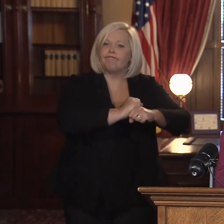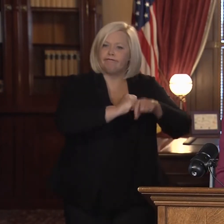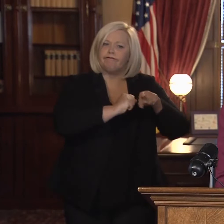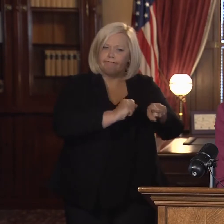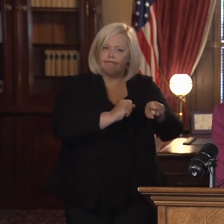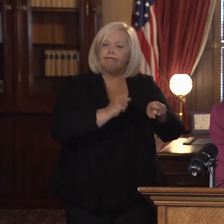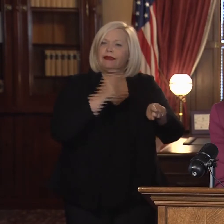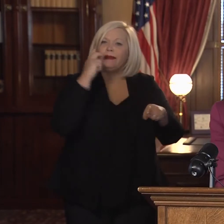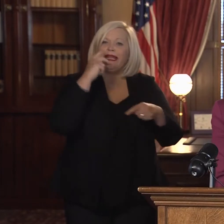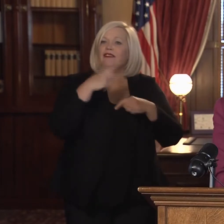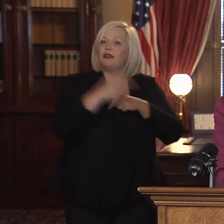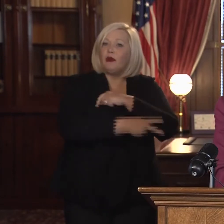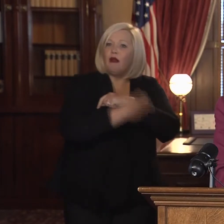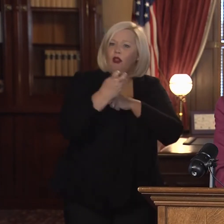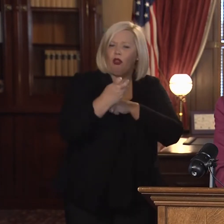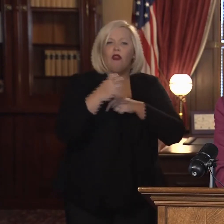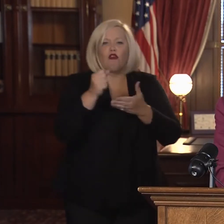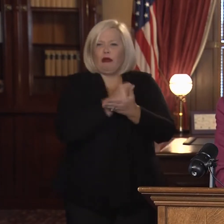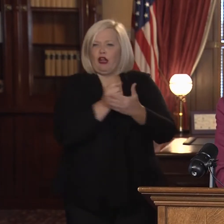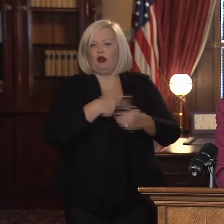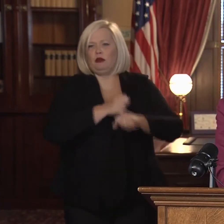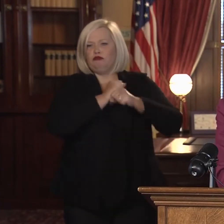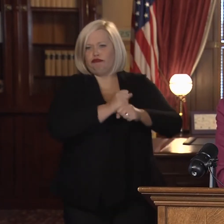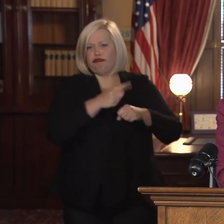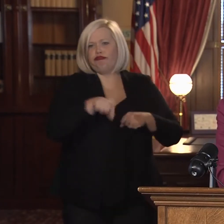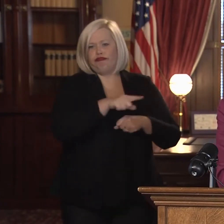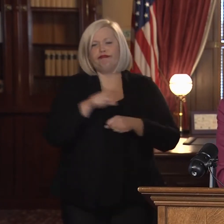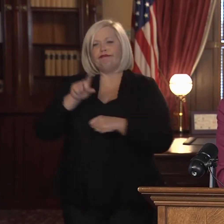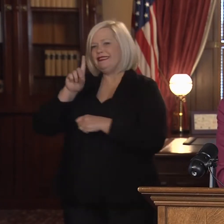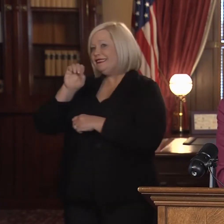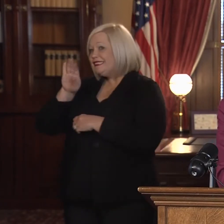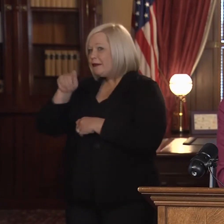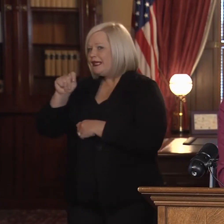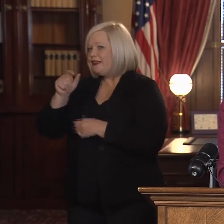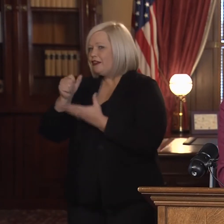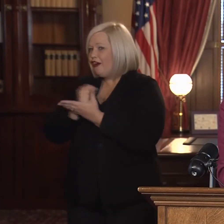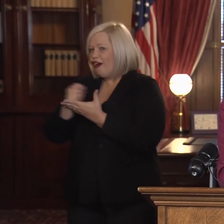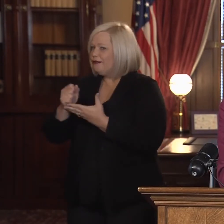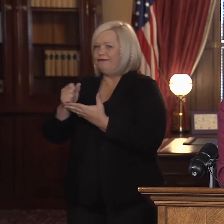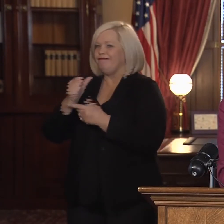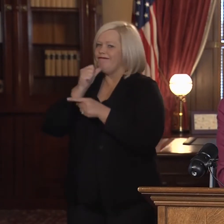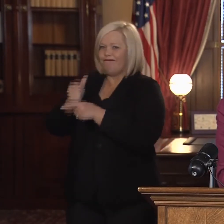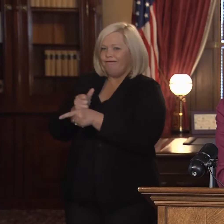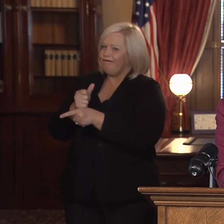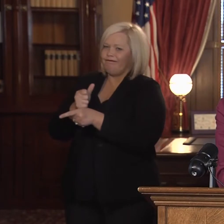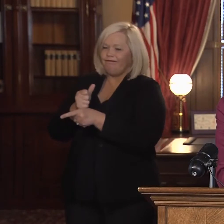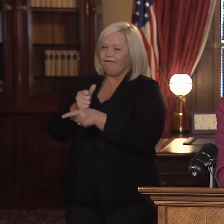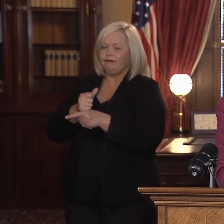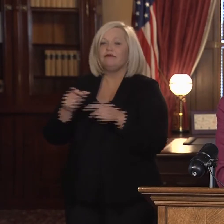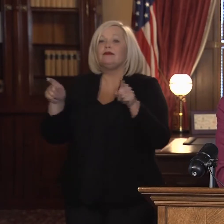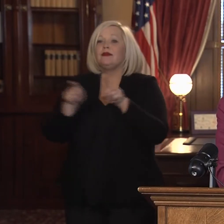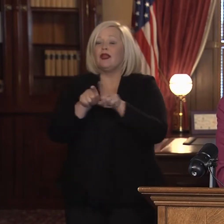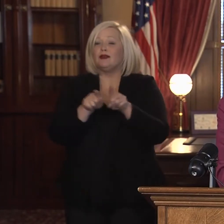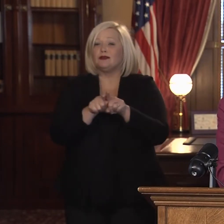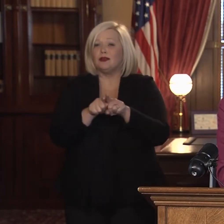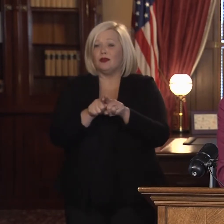YOUR BANK ACCOUNT SO BE AWARE OF ANY CREDIT AND DEBIT SURCHARGES YOU MIGHT BE INCURRING. ENSURE ALL YOUR PURCHASES ARE